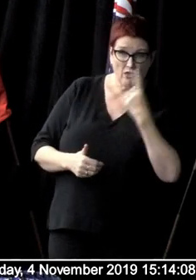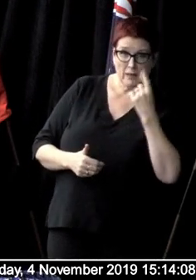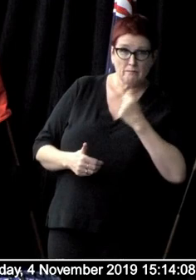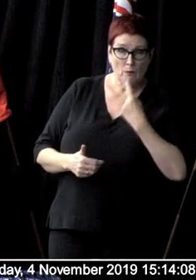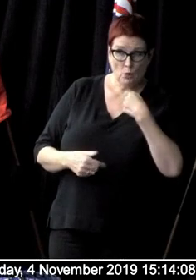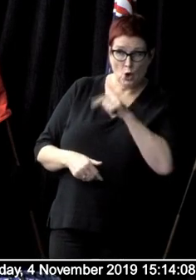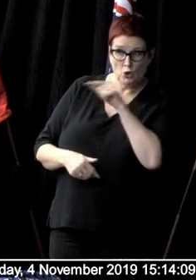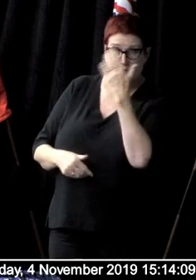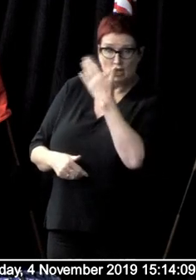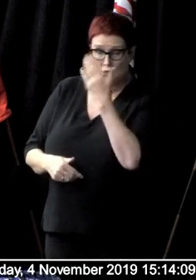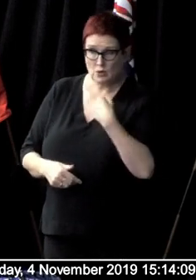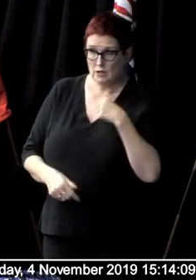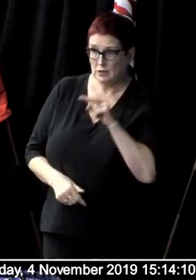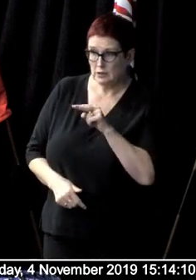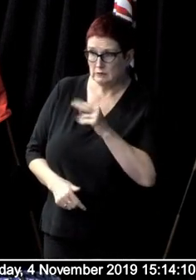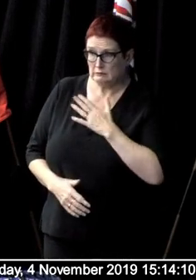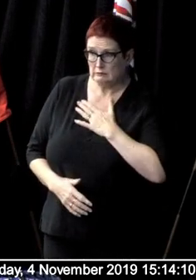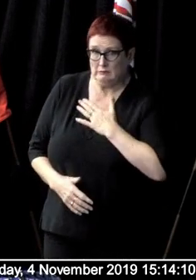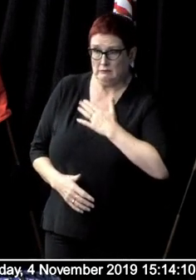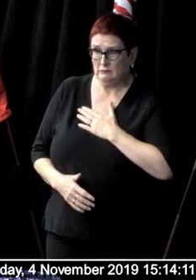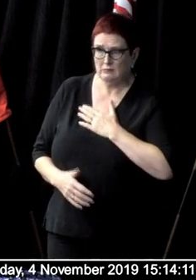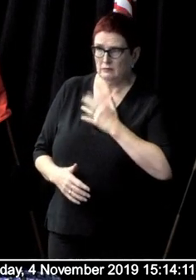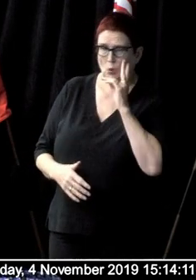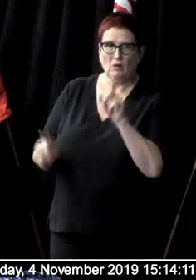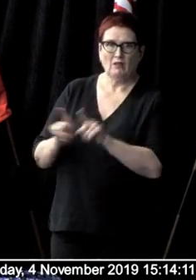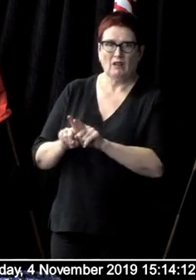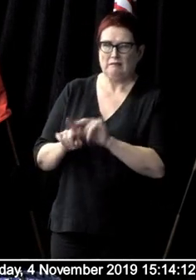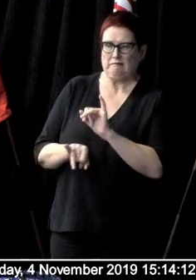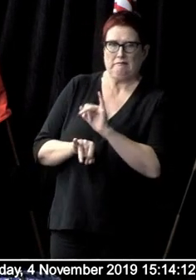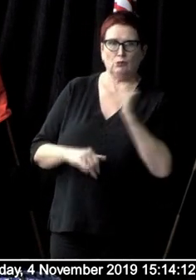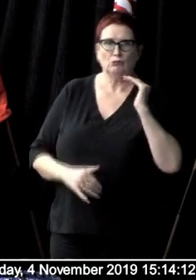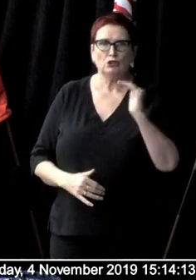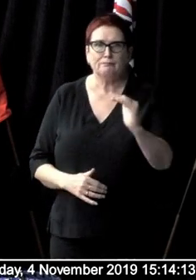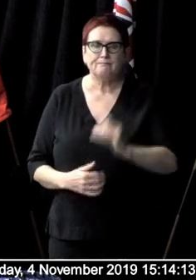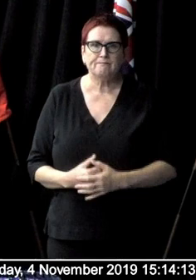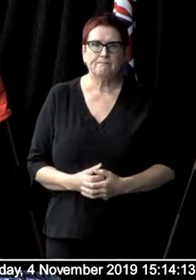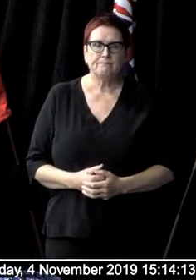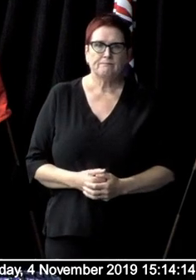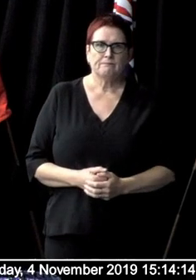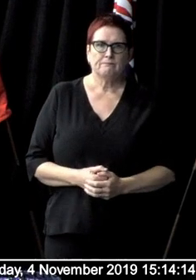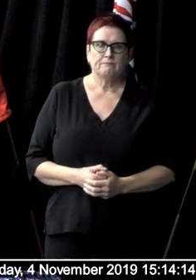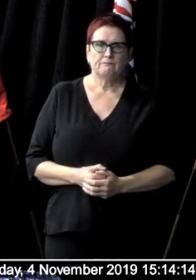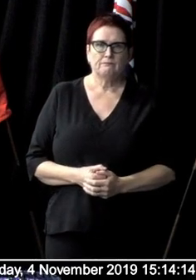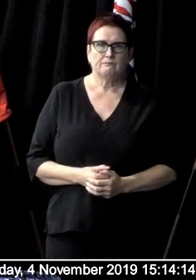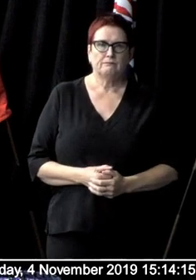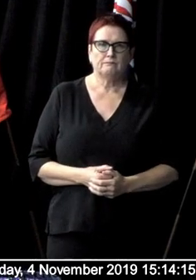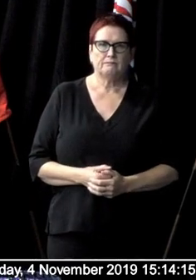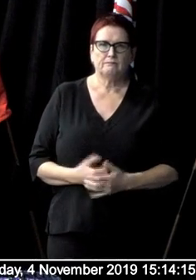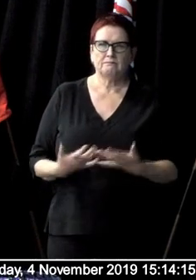So it was just really basically felt to me like it was a – a pen that you would hold